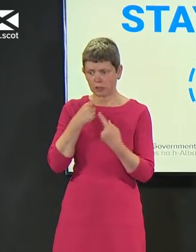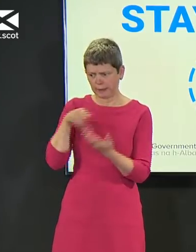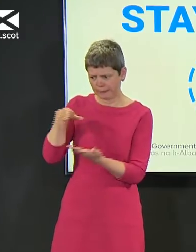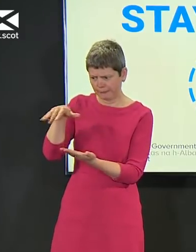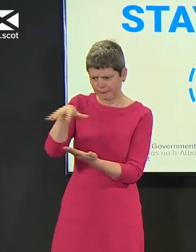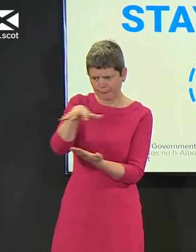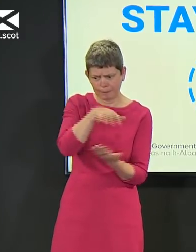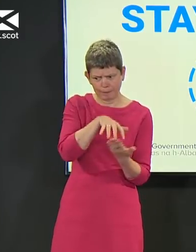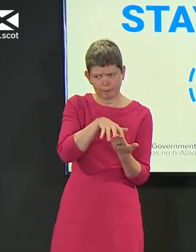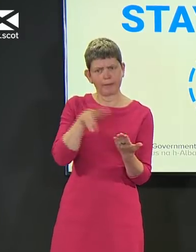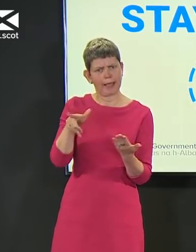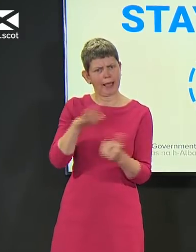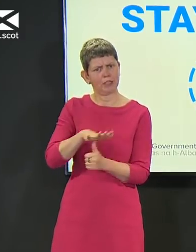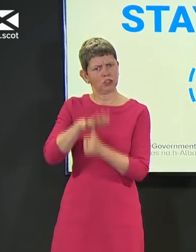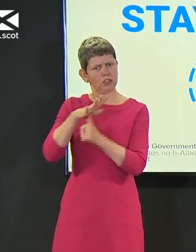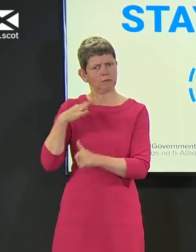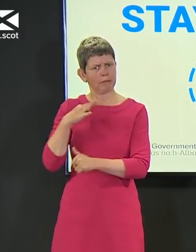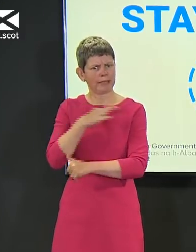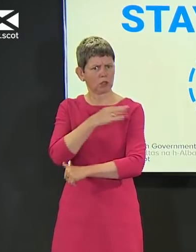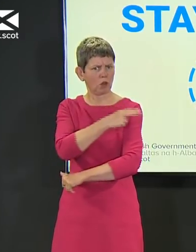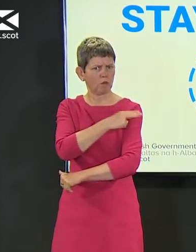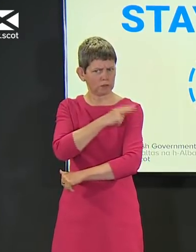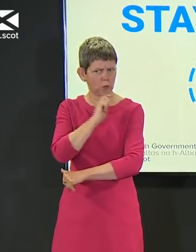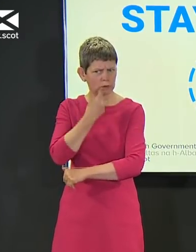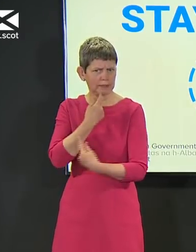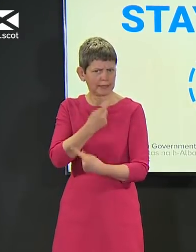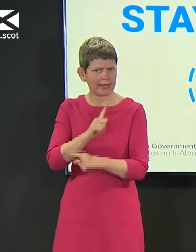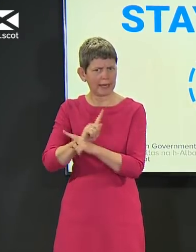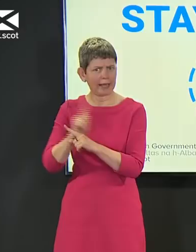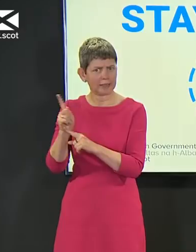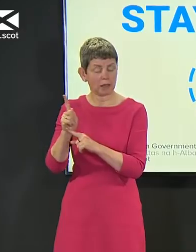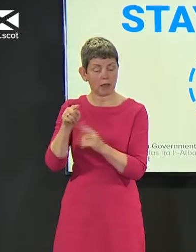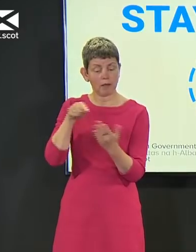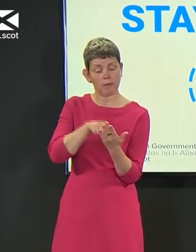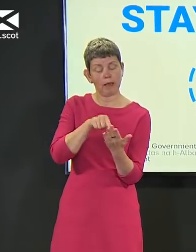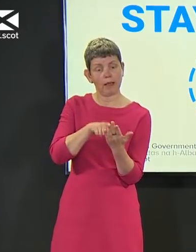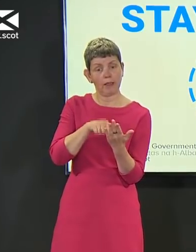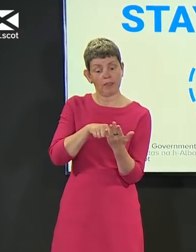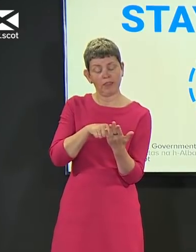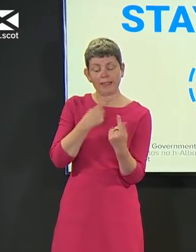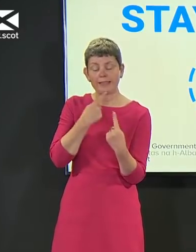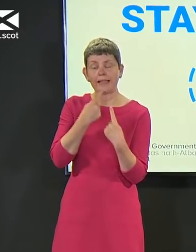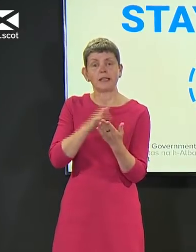underline this point later the improved data does not allow us simply to throw caution to the wind